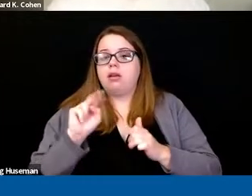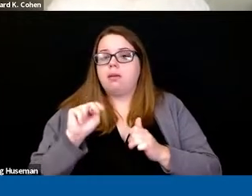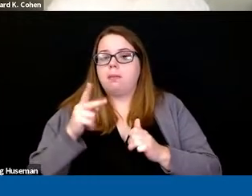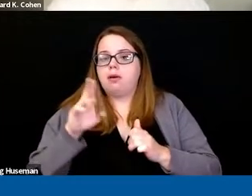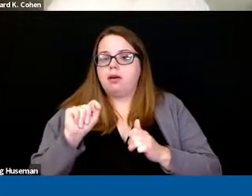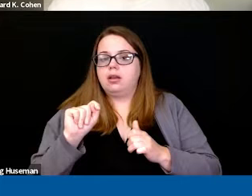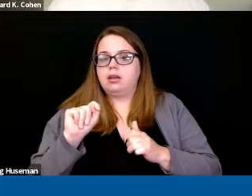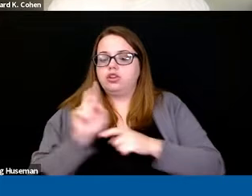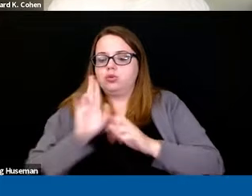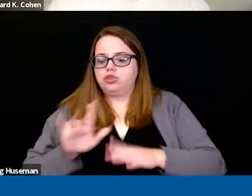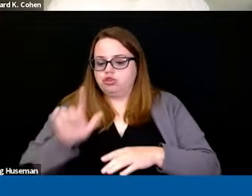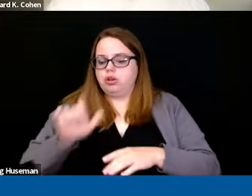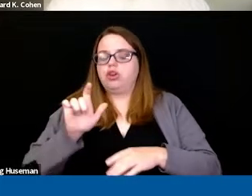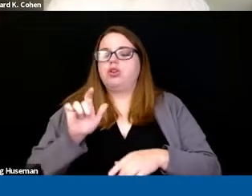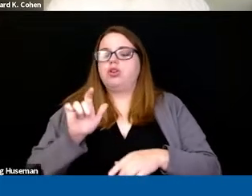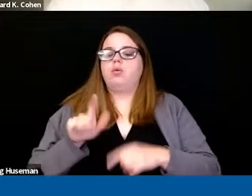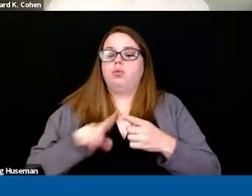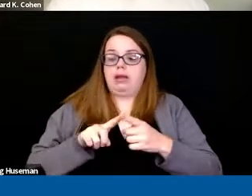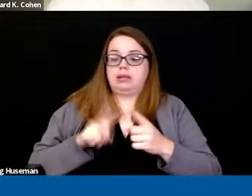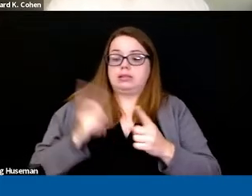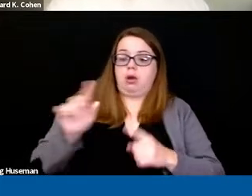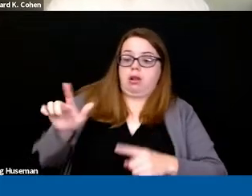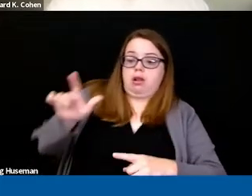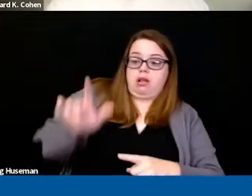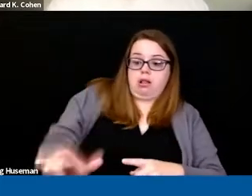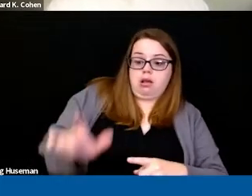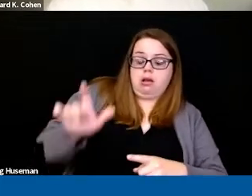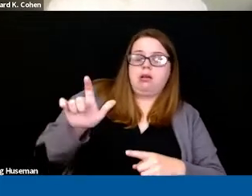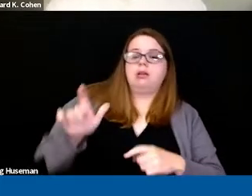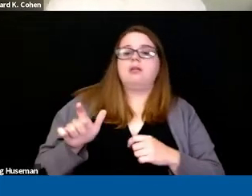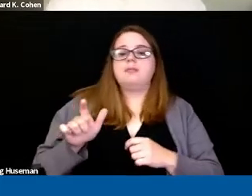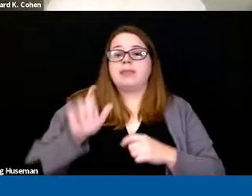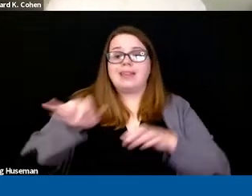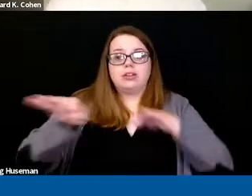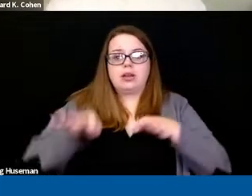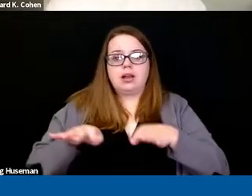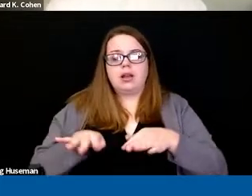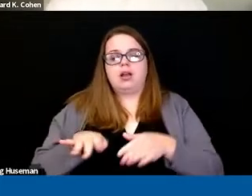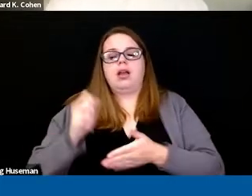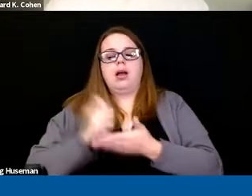when clicked or pressed." In addition to this description, helpful usage guidelines are also included.